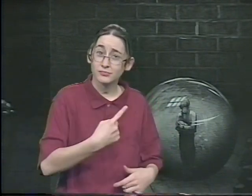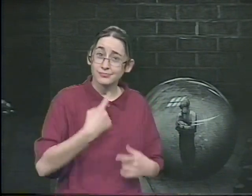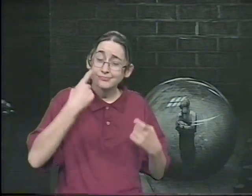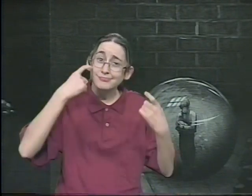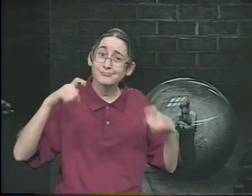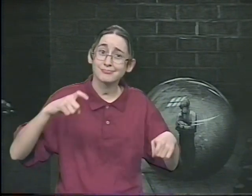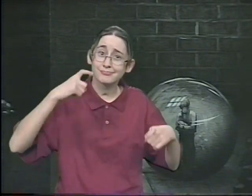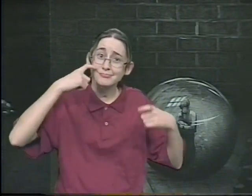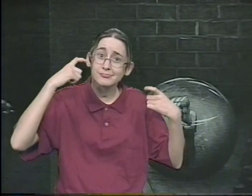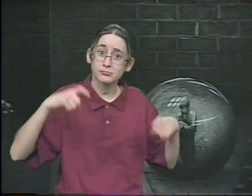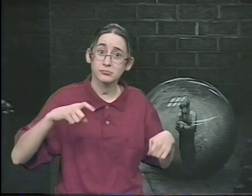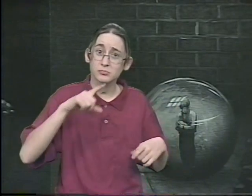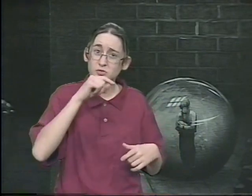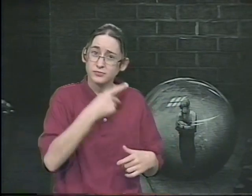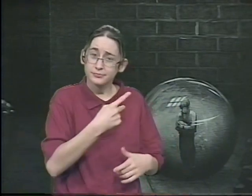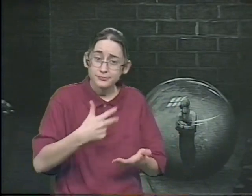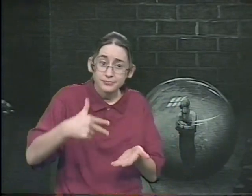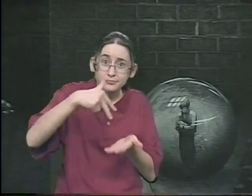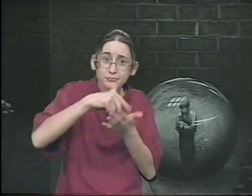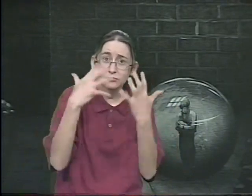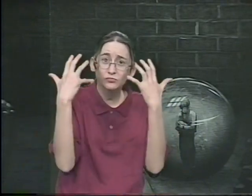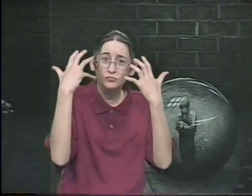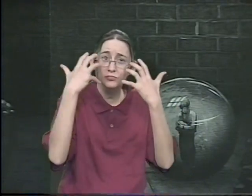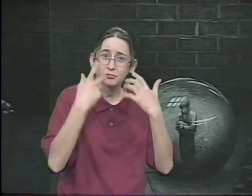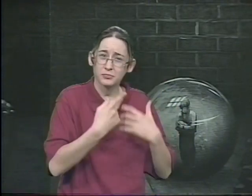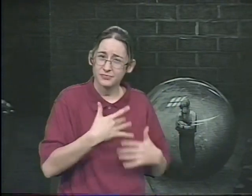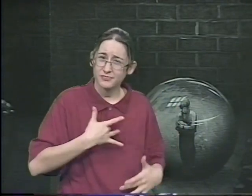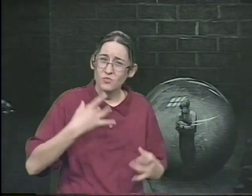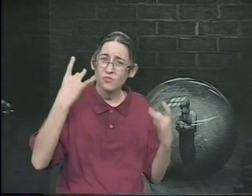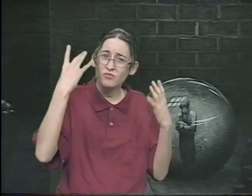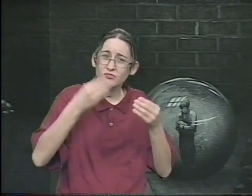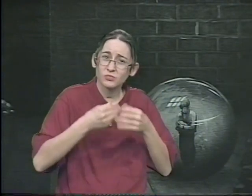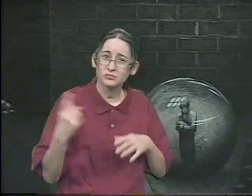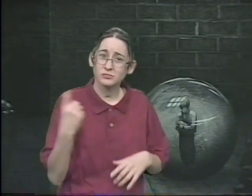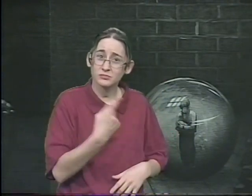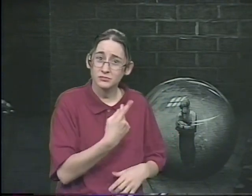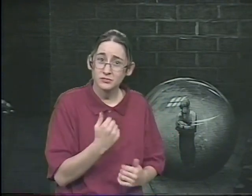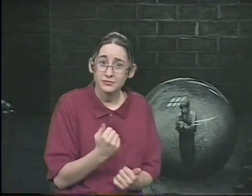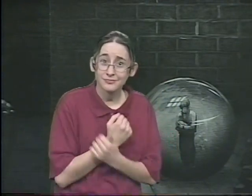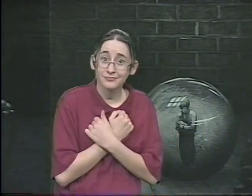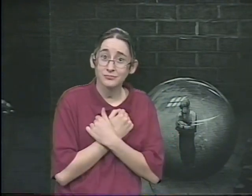a minute pulse that had carried him through thirty years of life.